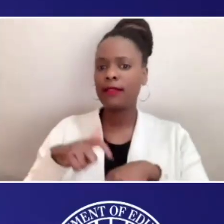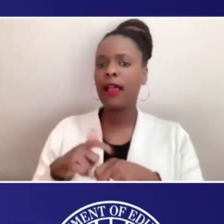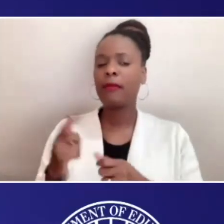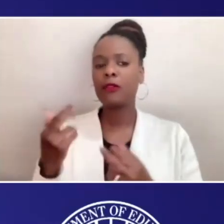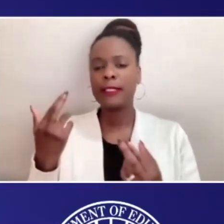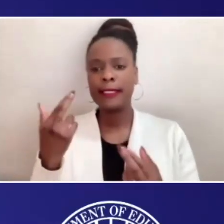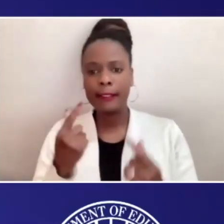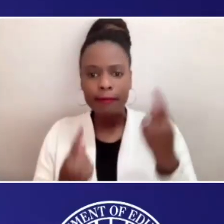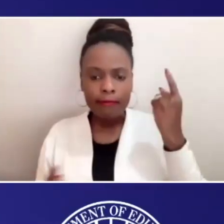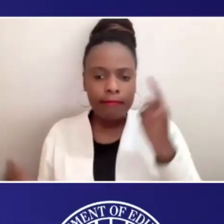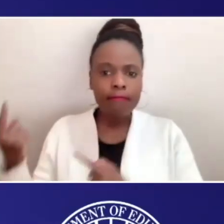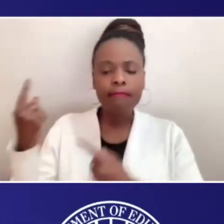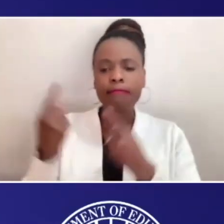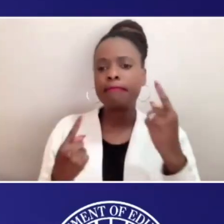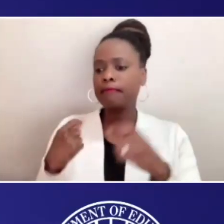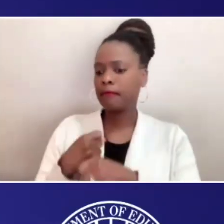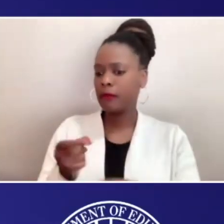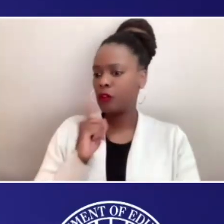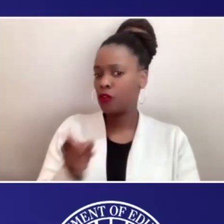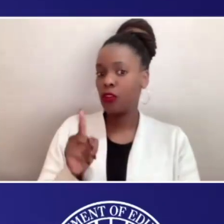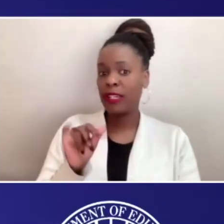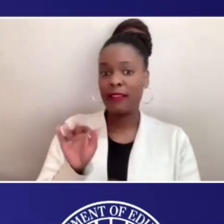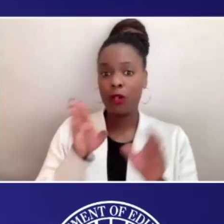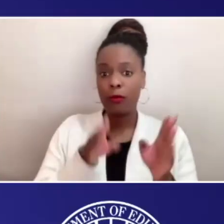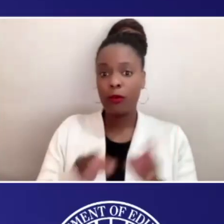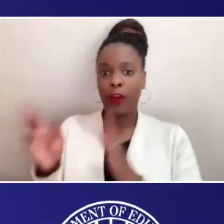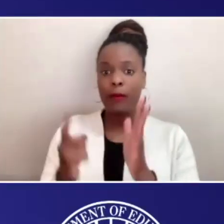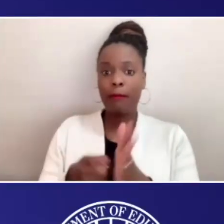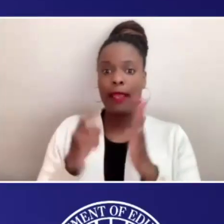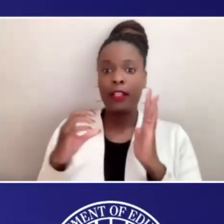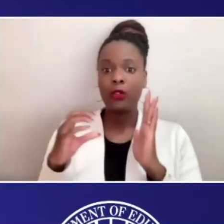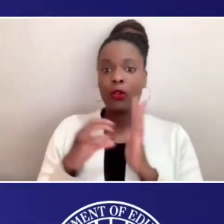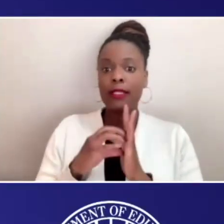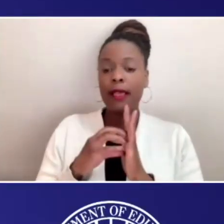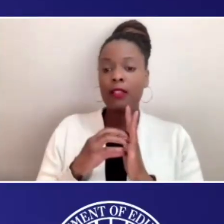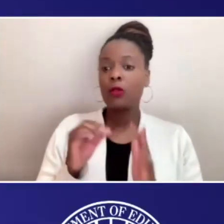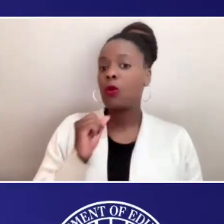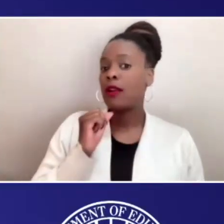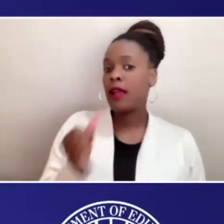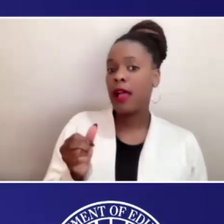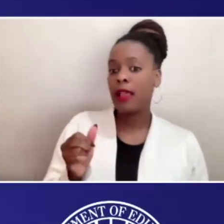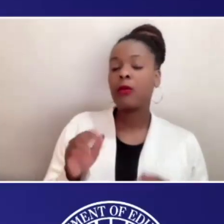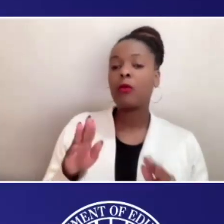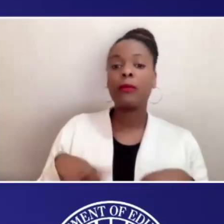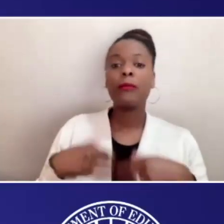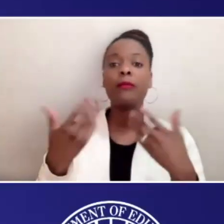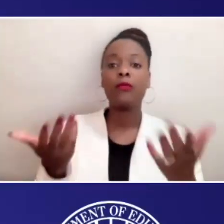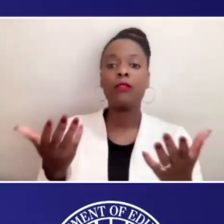sure that we've -- if we are preparing amendatory text or if we're not preparing amendatory text, that we give you a very thorough reason why.